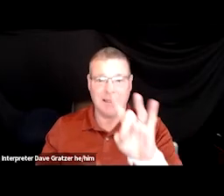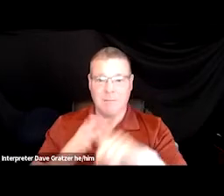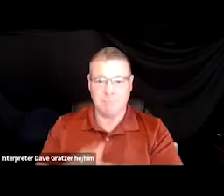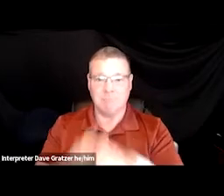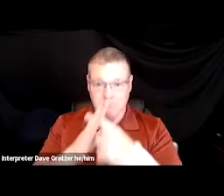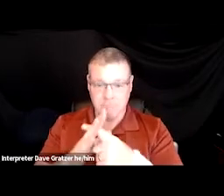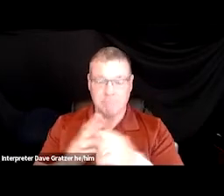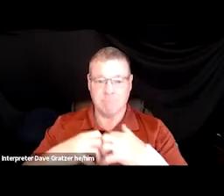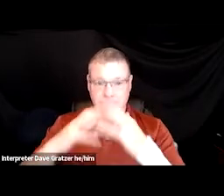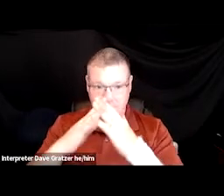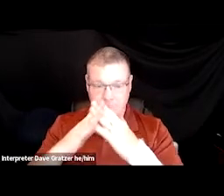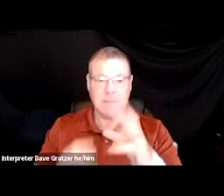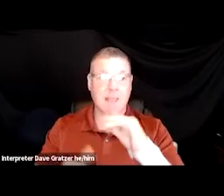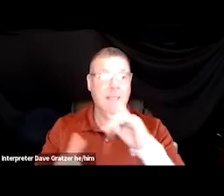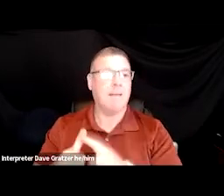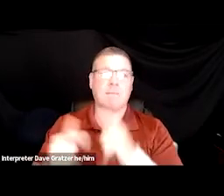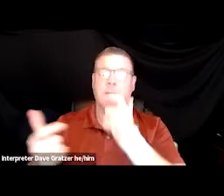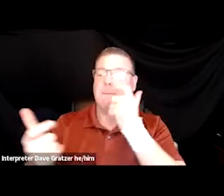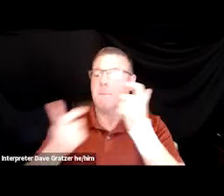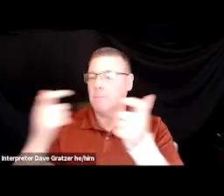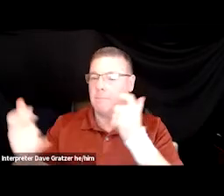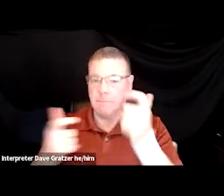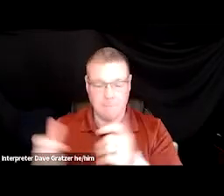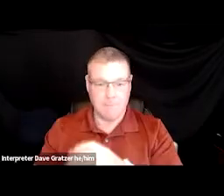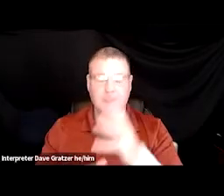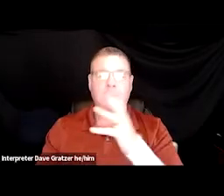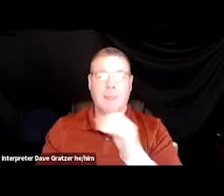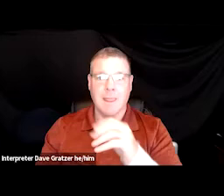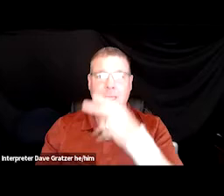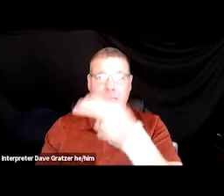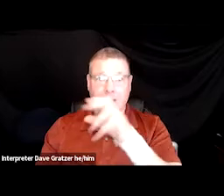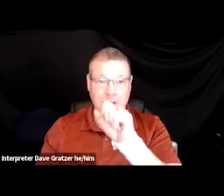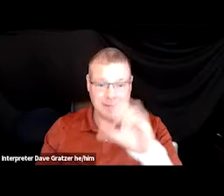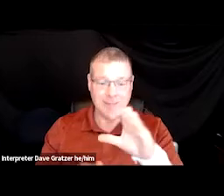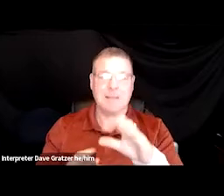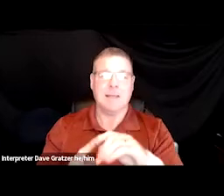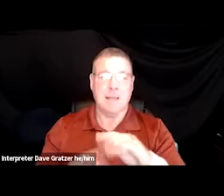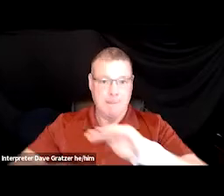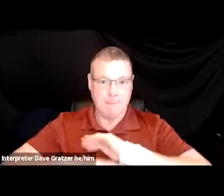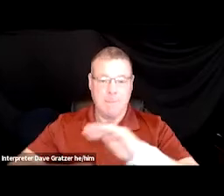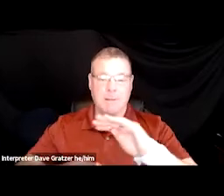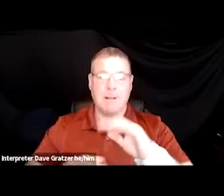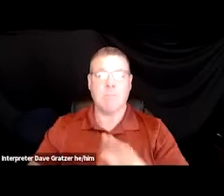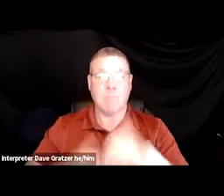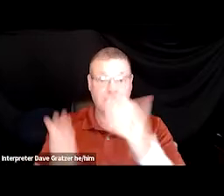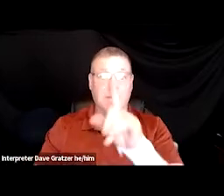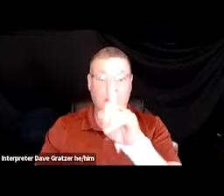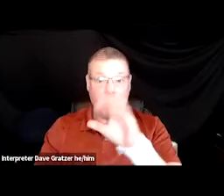First one is a big one, and HHSC met a milestone of providing a hundred percent primary coverage